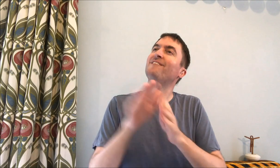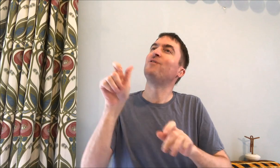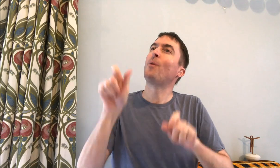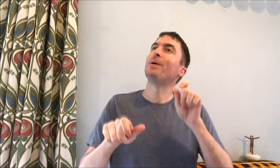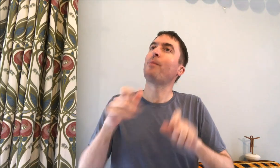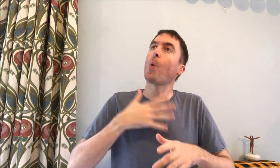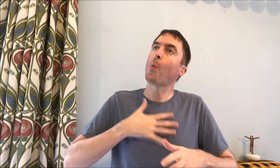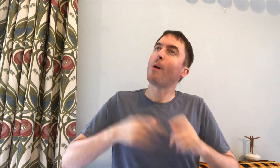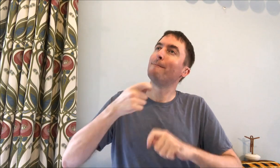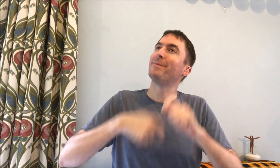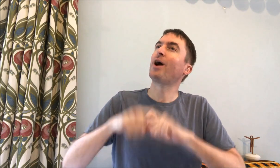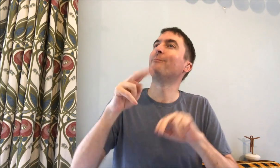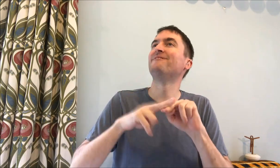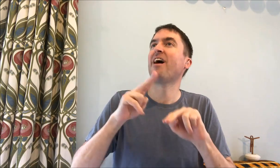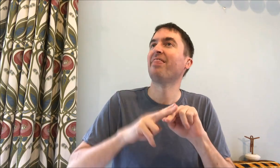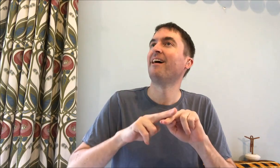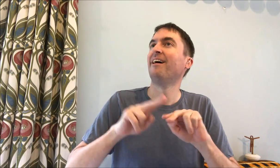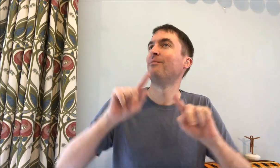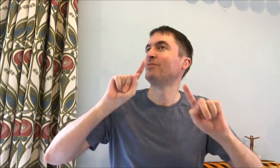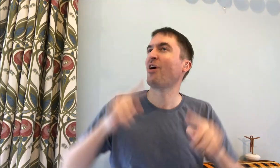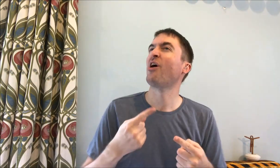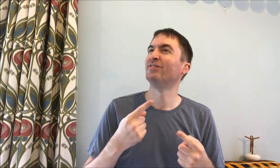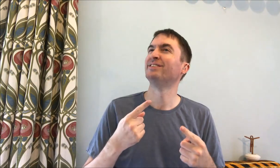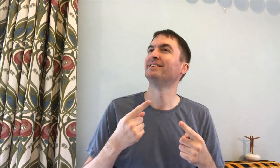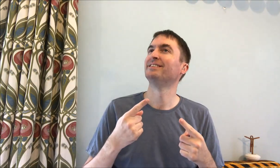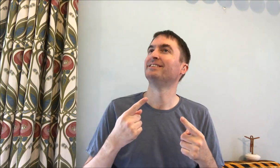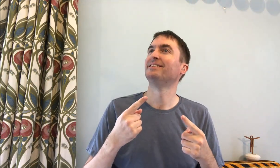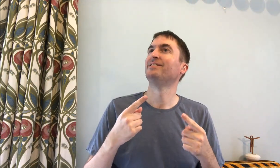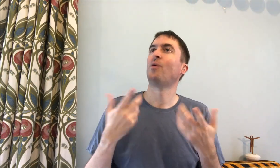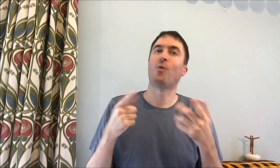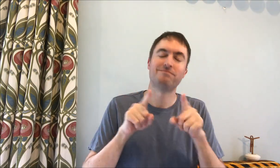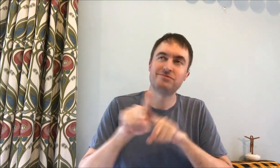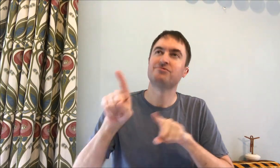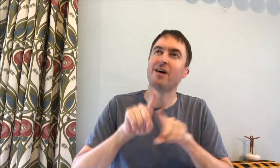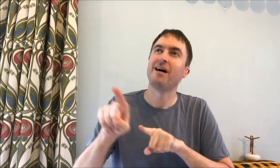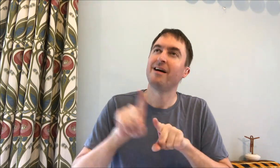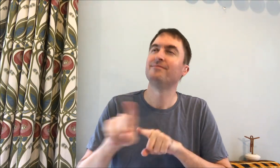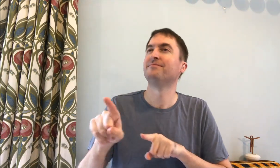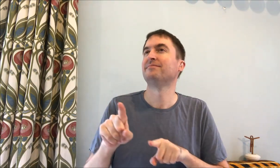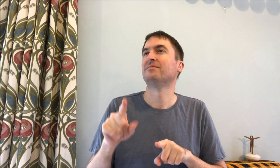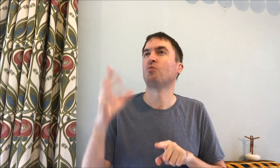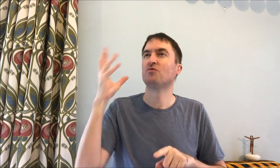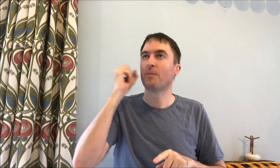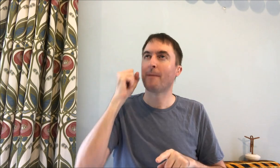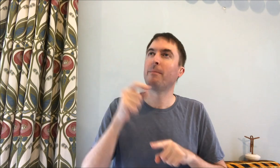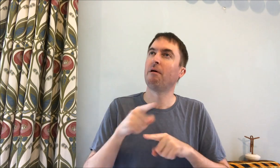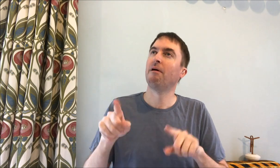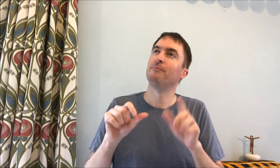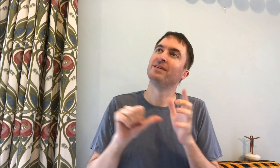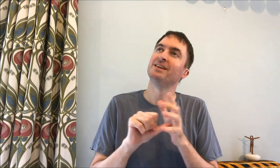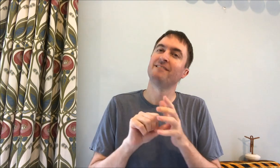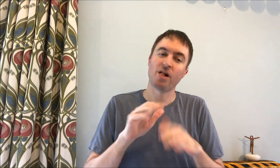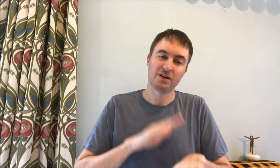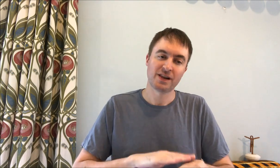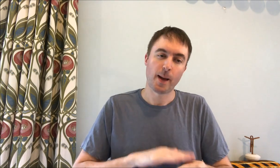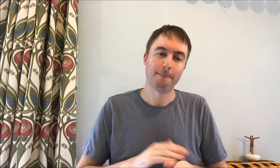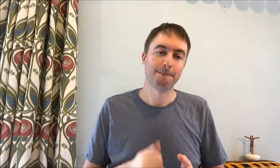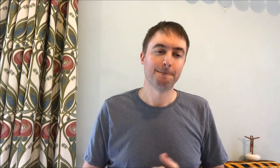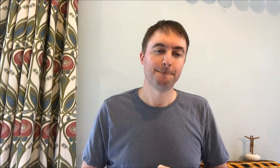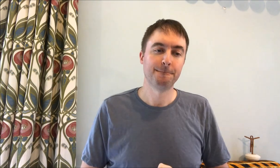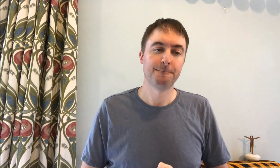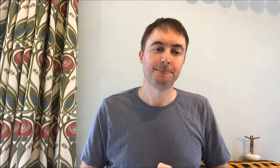And we pray for all who would love to become fathers but are not able to do so.